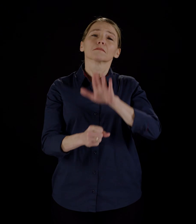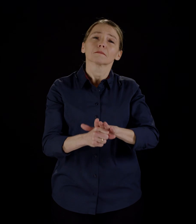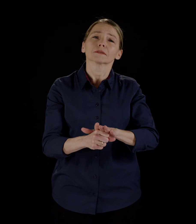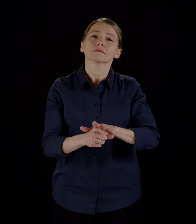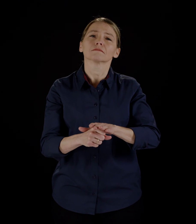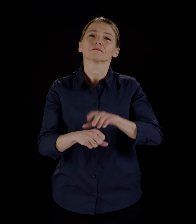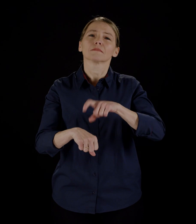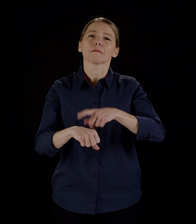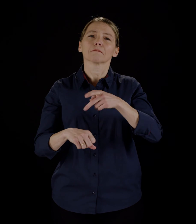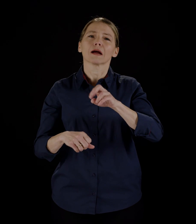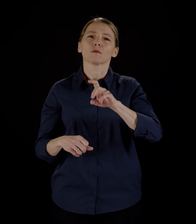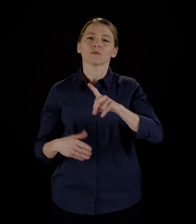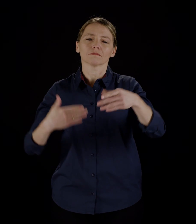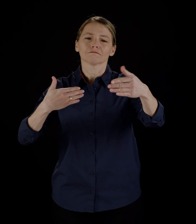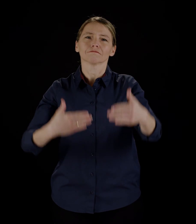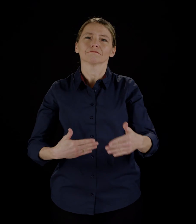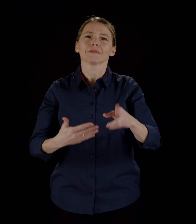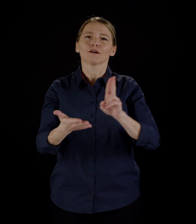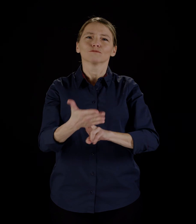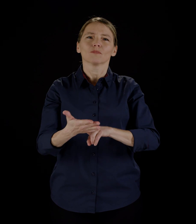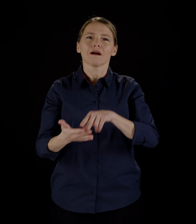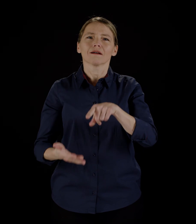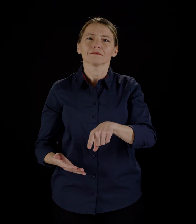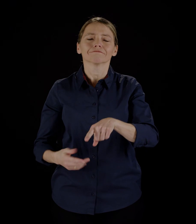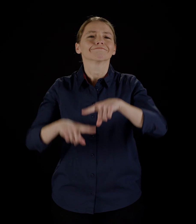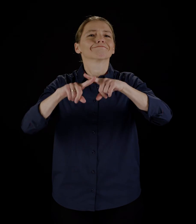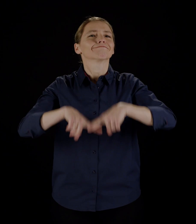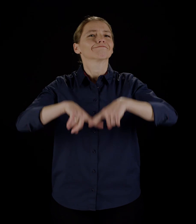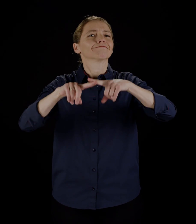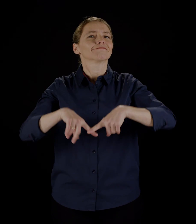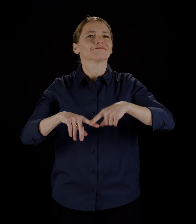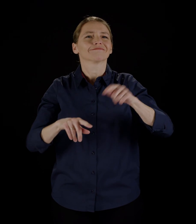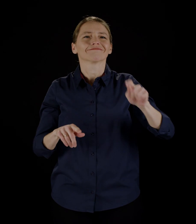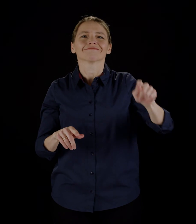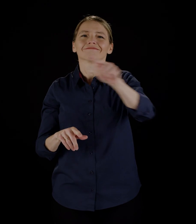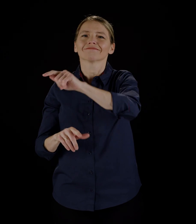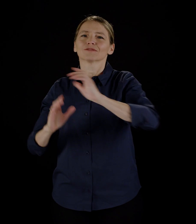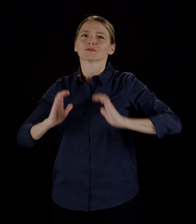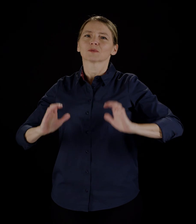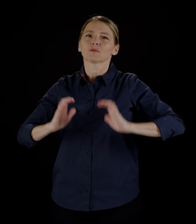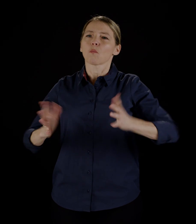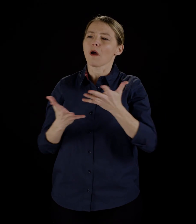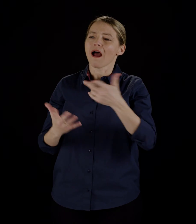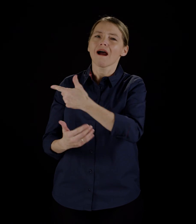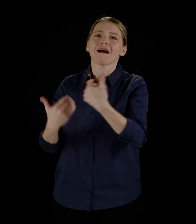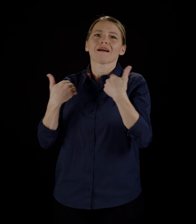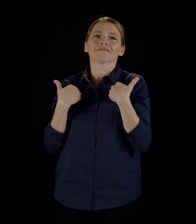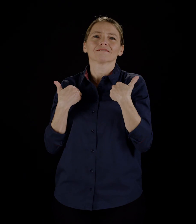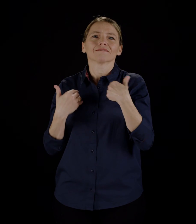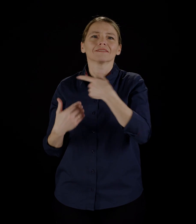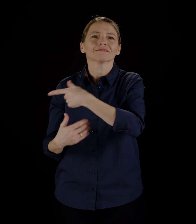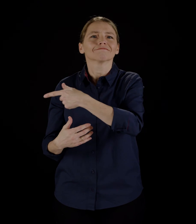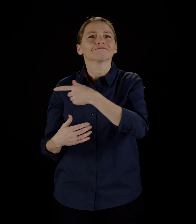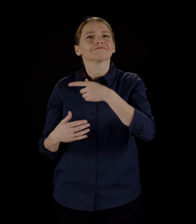The Commitment Period of a contract will depend on whether a customer has a fixed term or month-to-month contract.